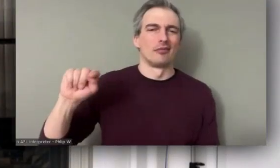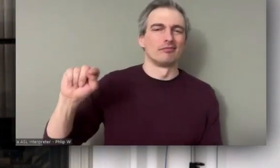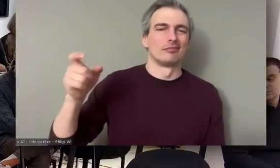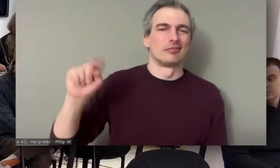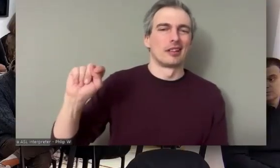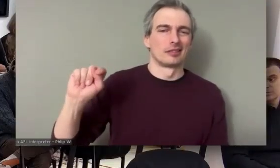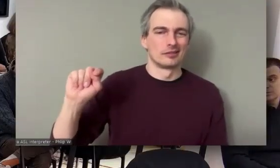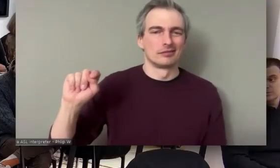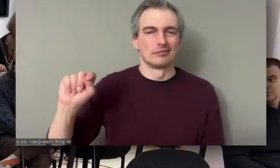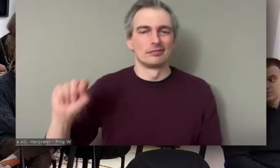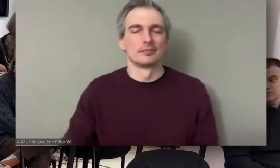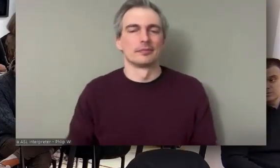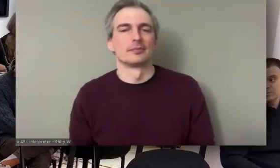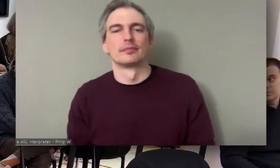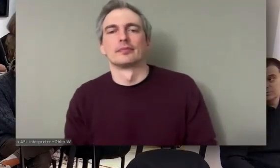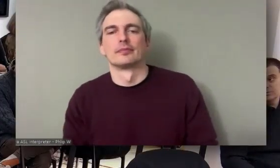that. Any questions from y'all?